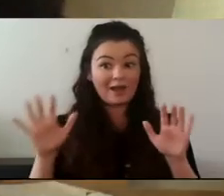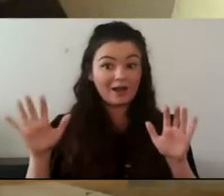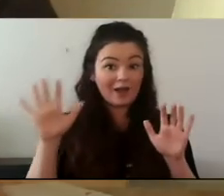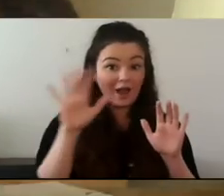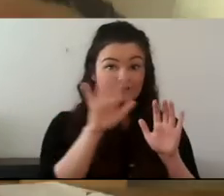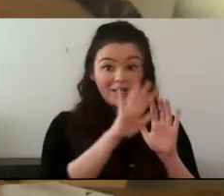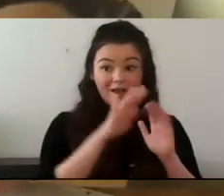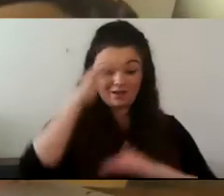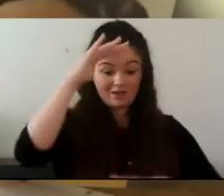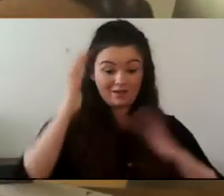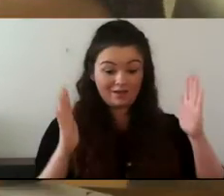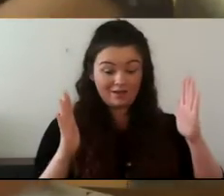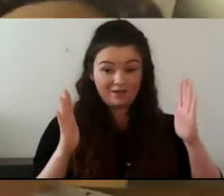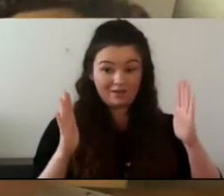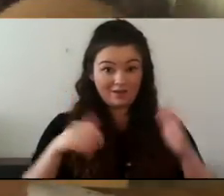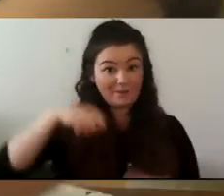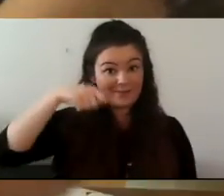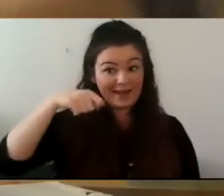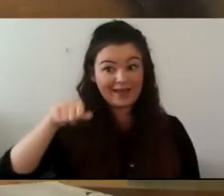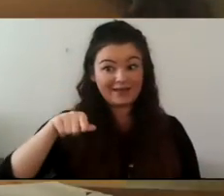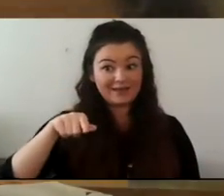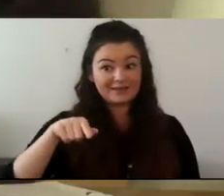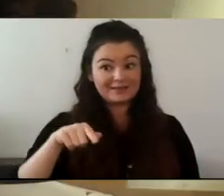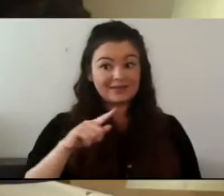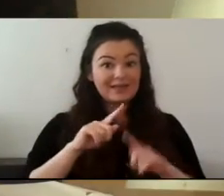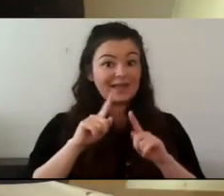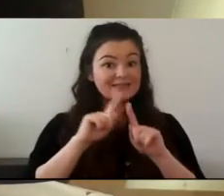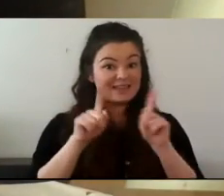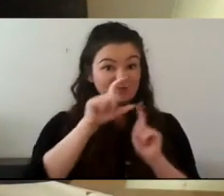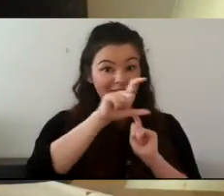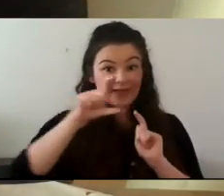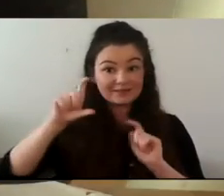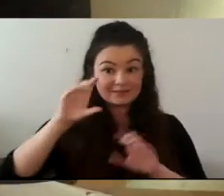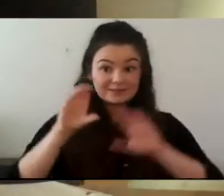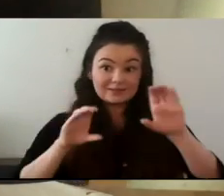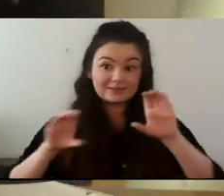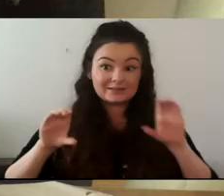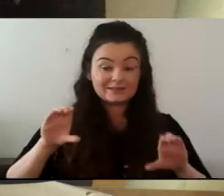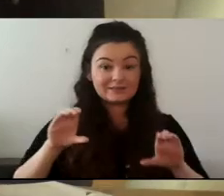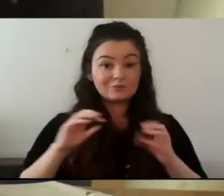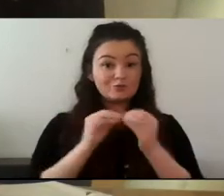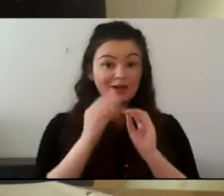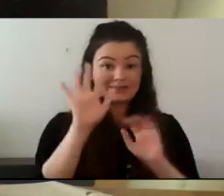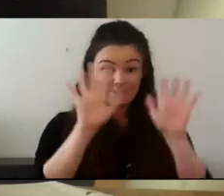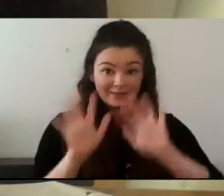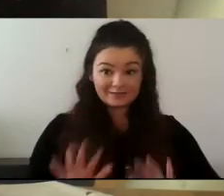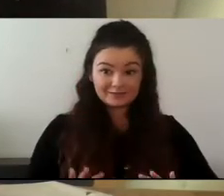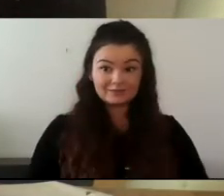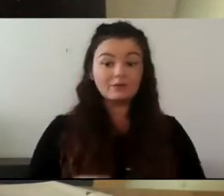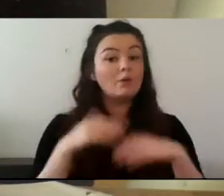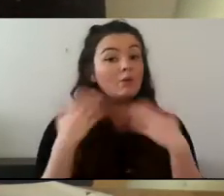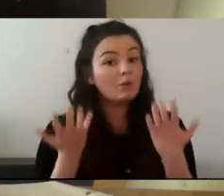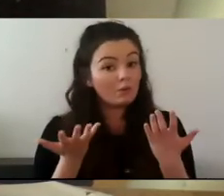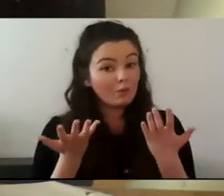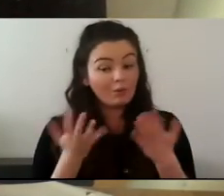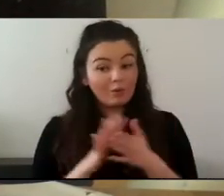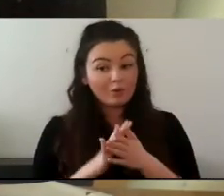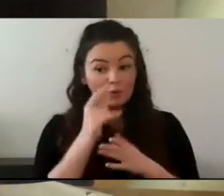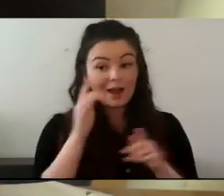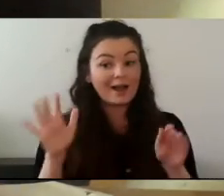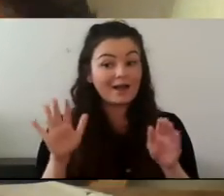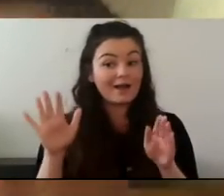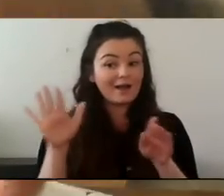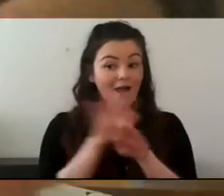your bag in letters to make a pattern, you could cover your bag in potato